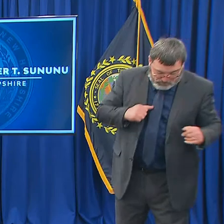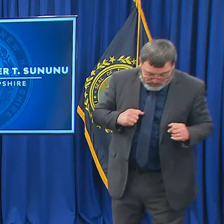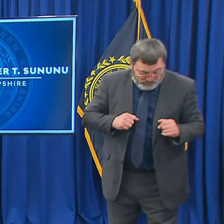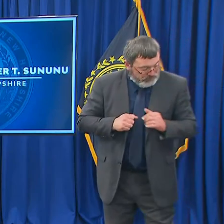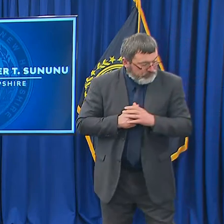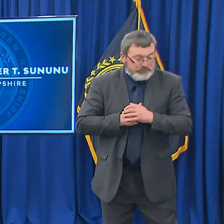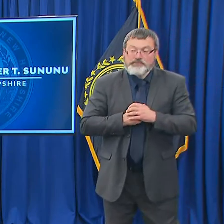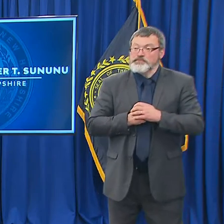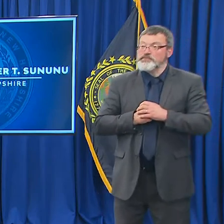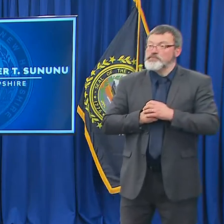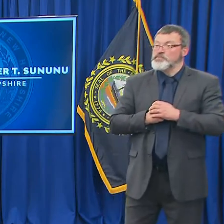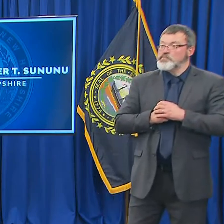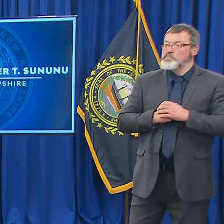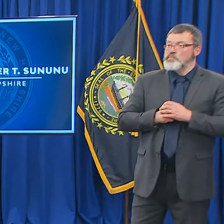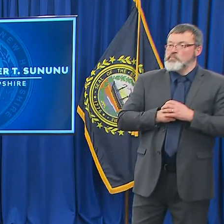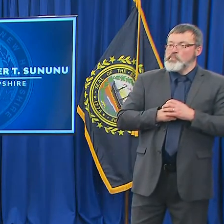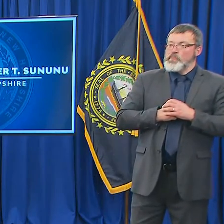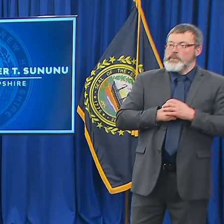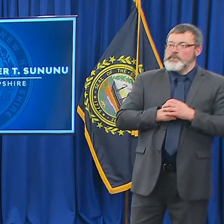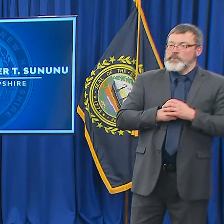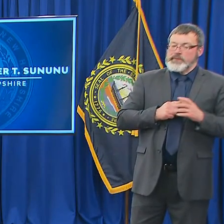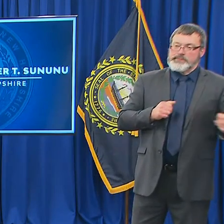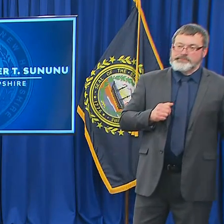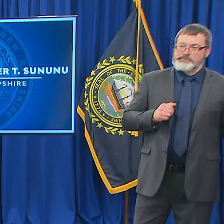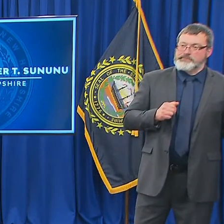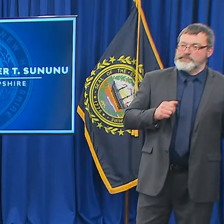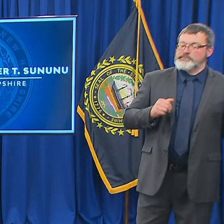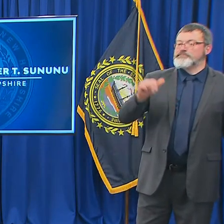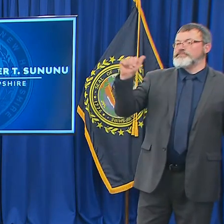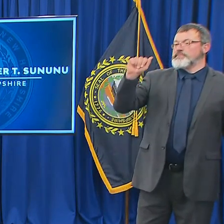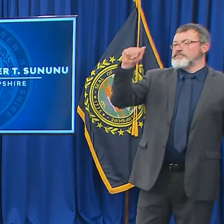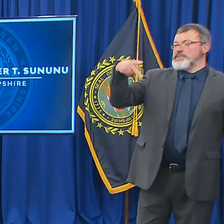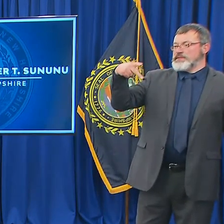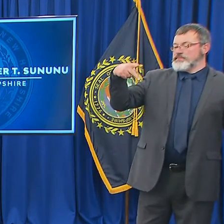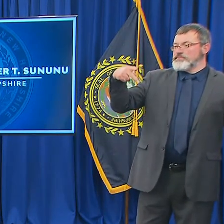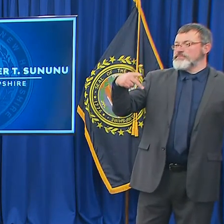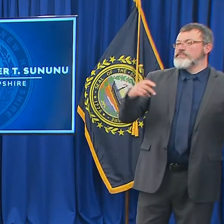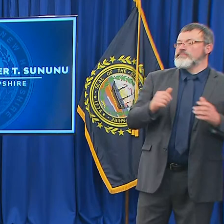their own household with their any thoughts going that far.